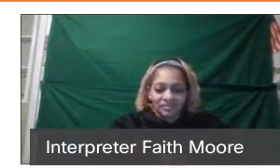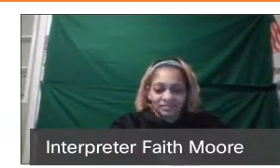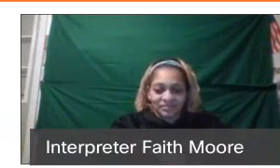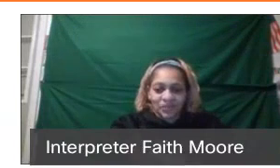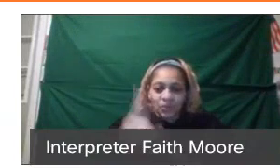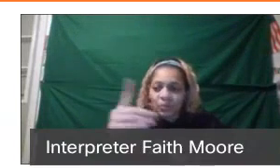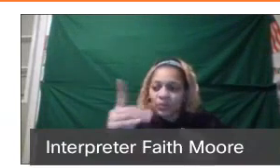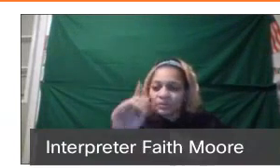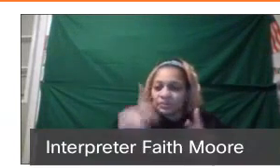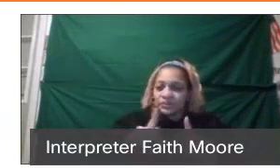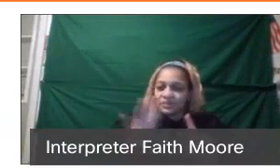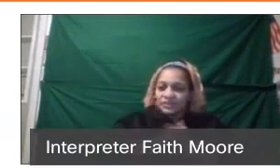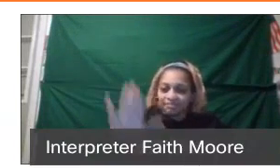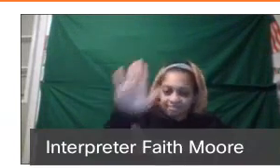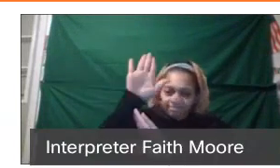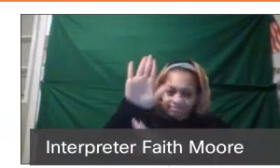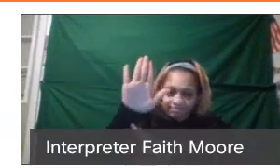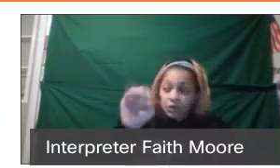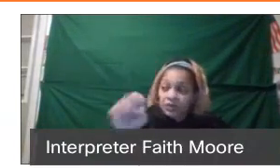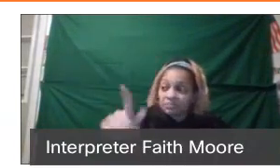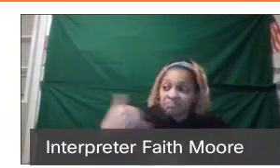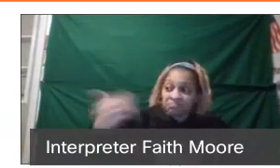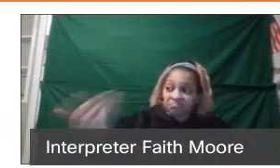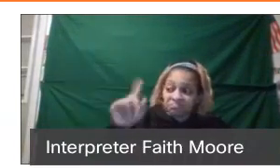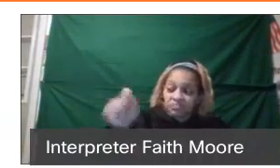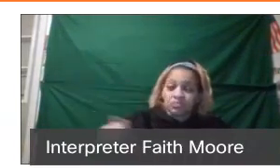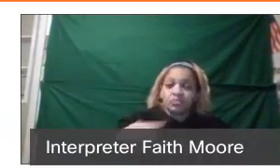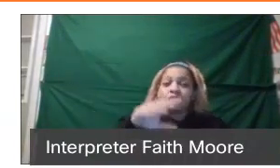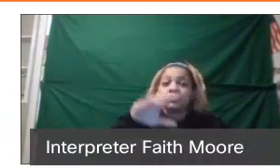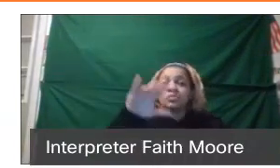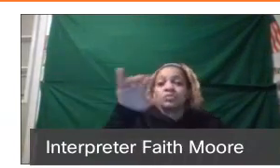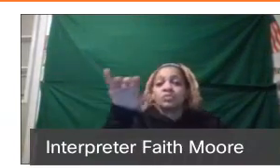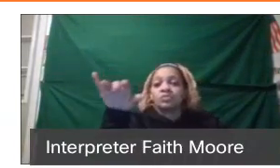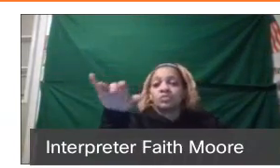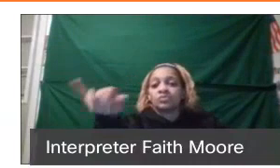Okay, let's take that question. Okay, Julie, I'm muting you. Now.